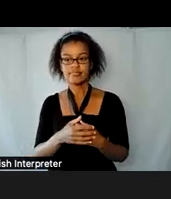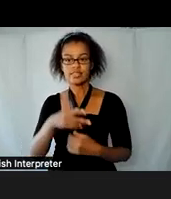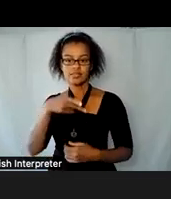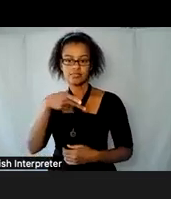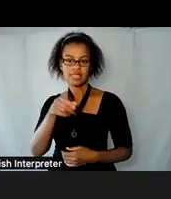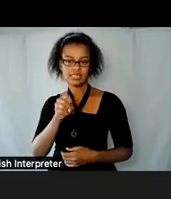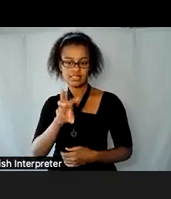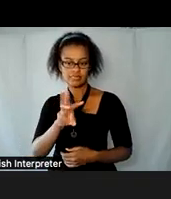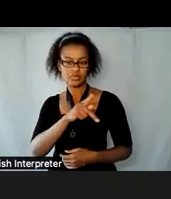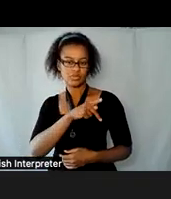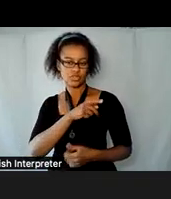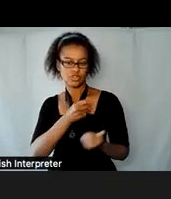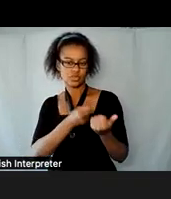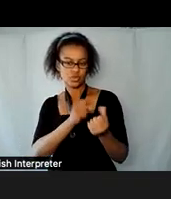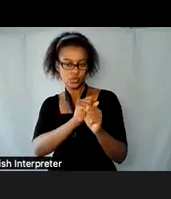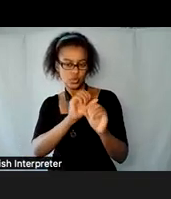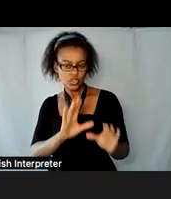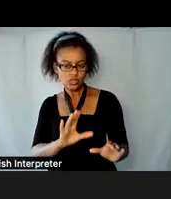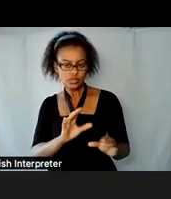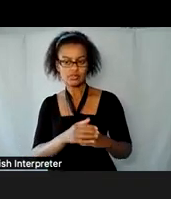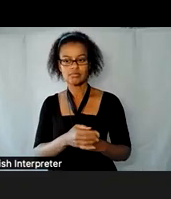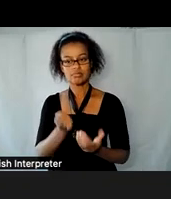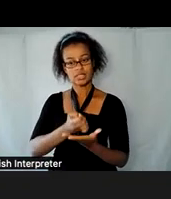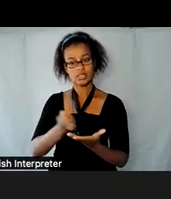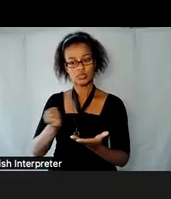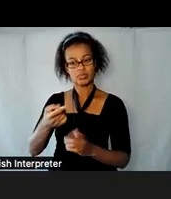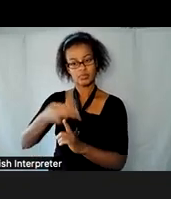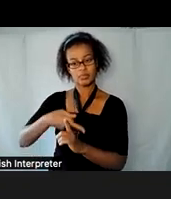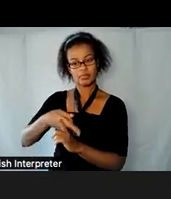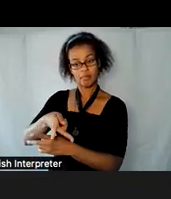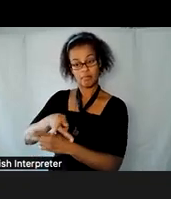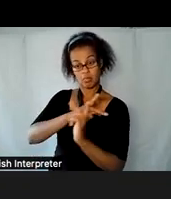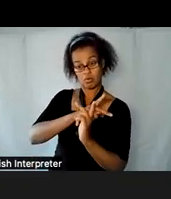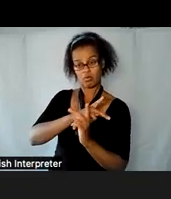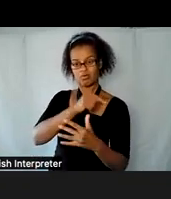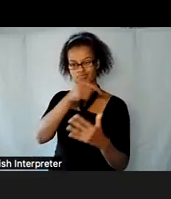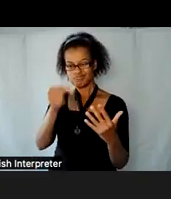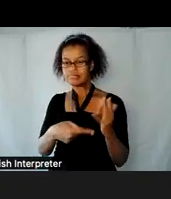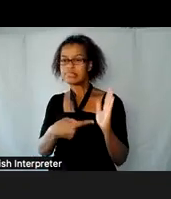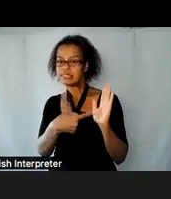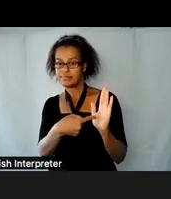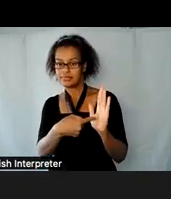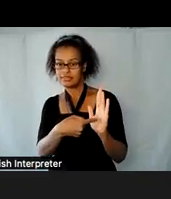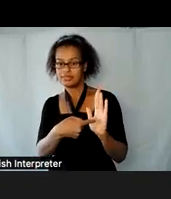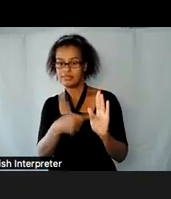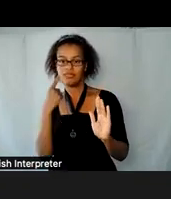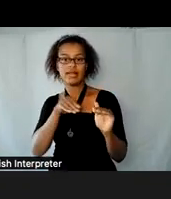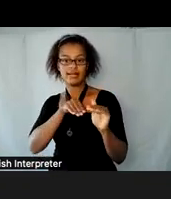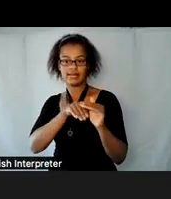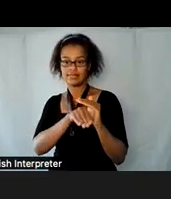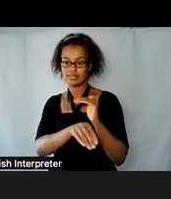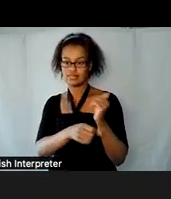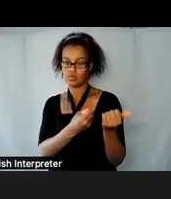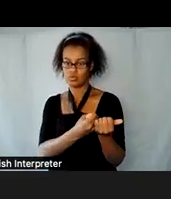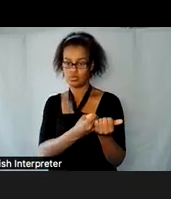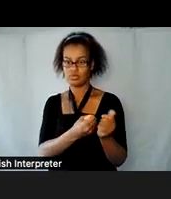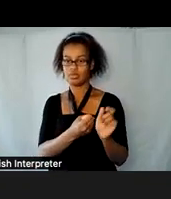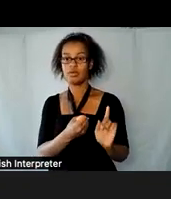It's important to note that So these are the supports that are provided or that will be